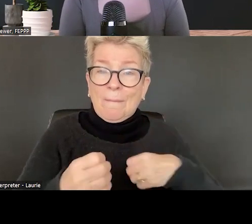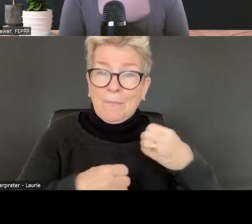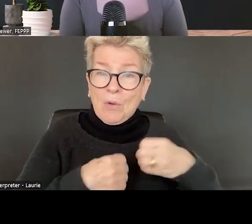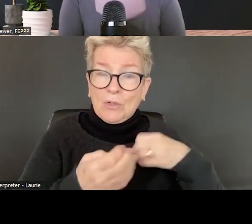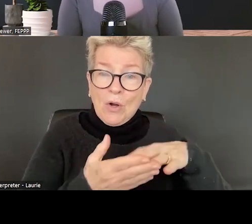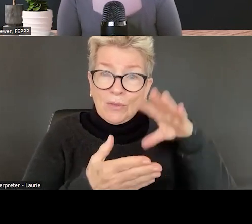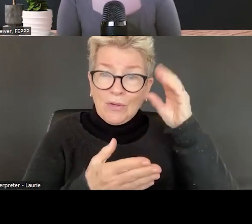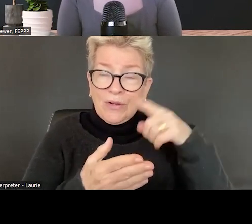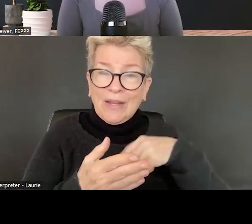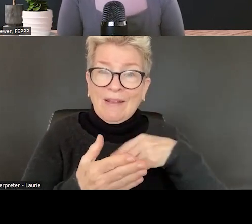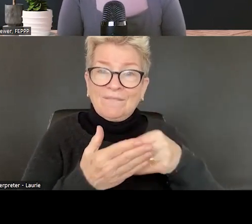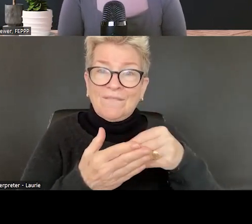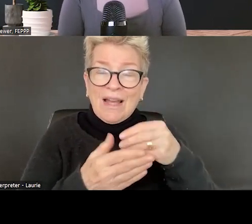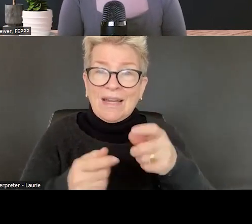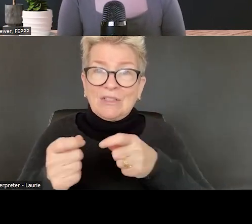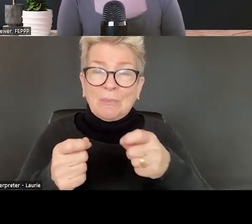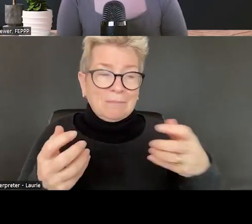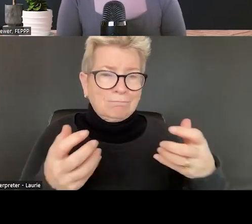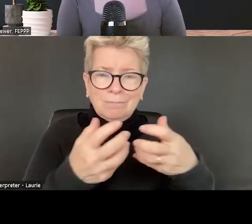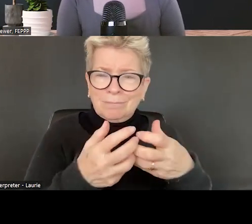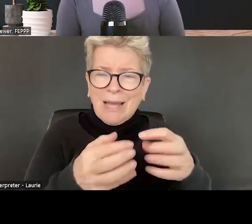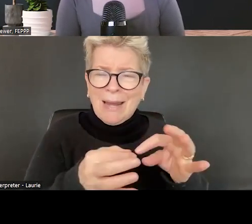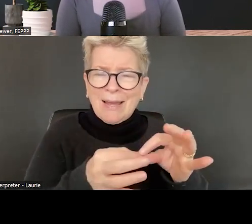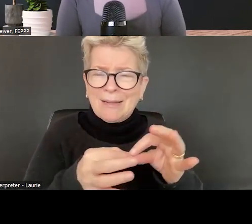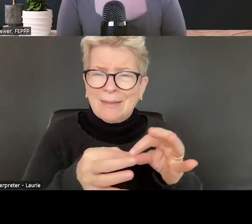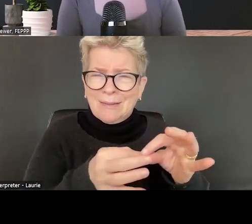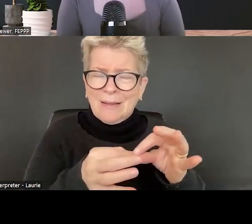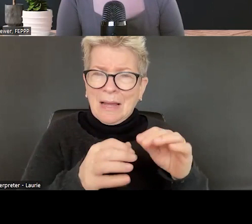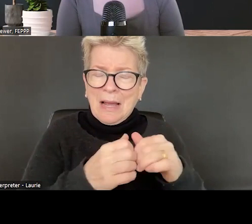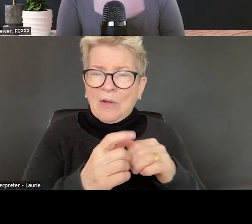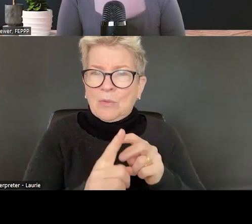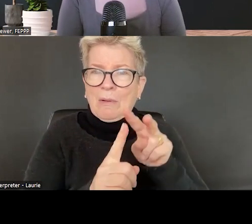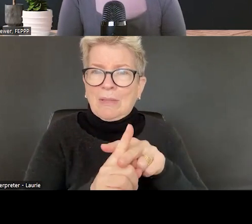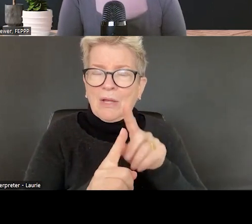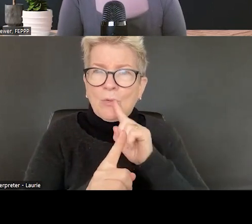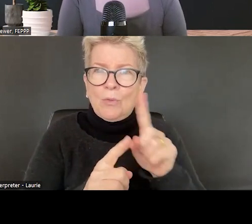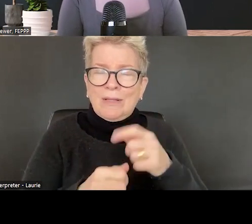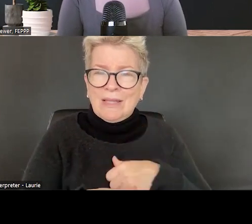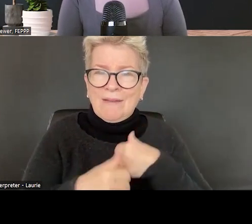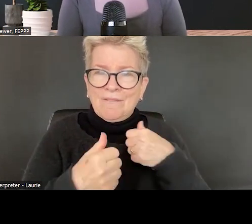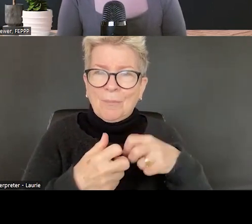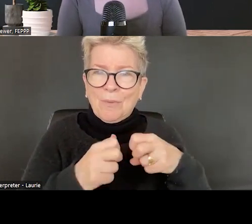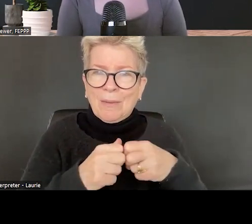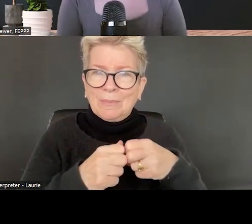connection there for real life application of problem solving and decision-making